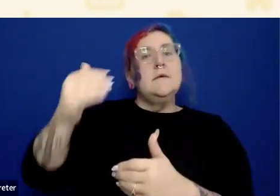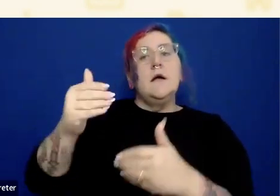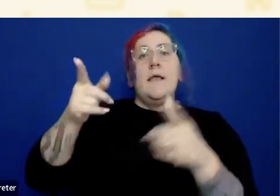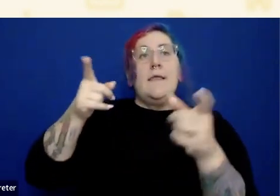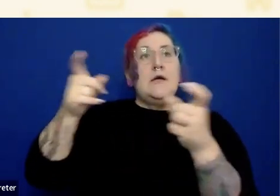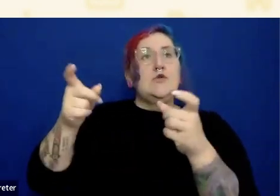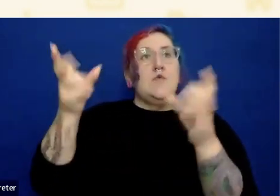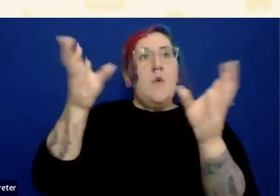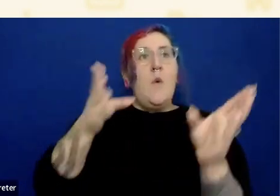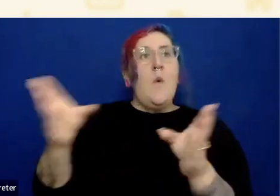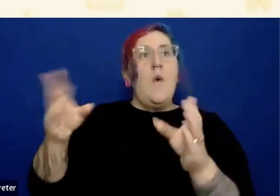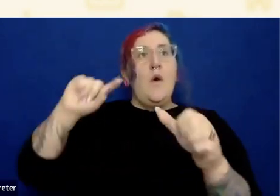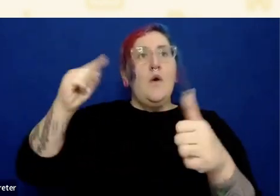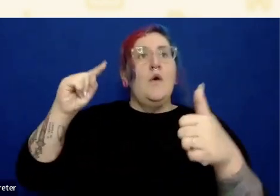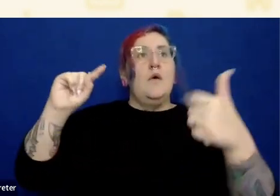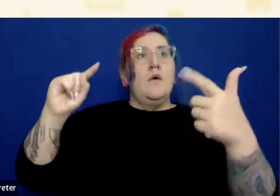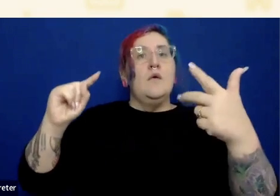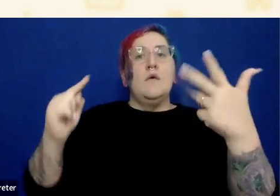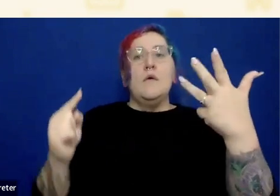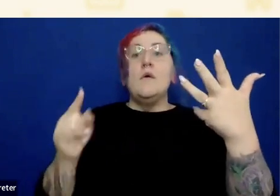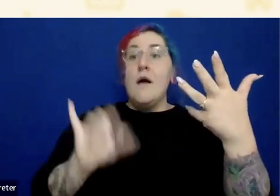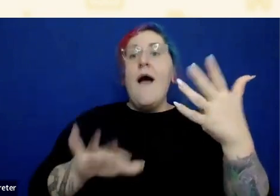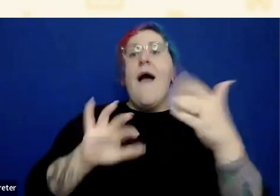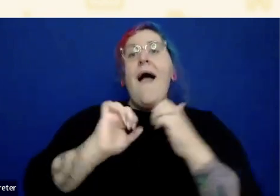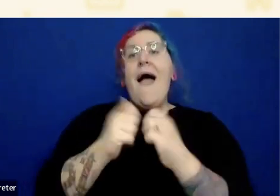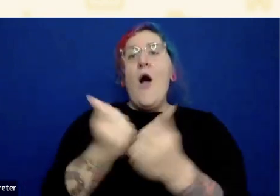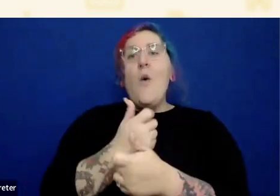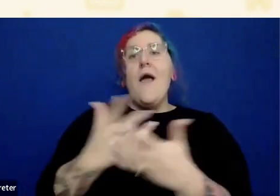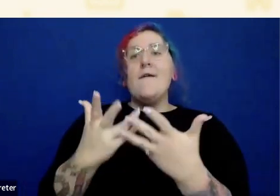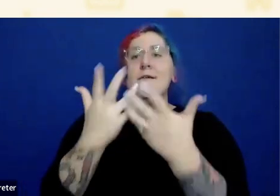working out how things work in a code